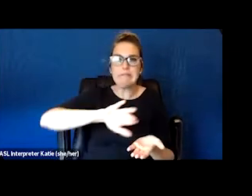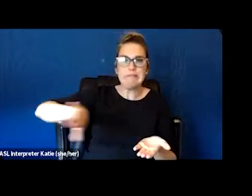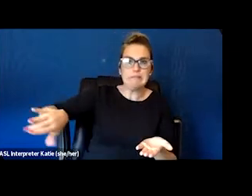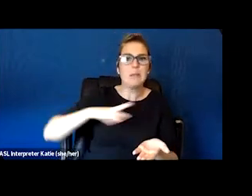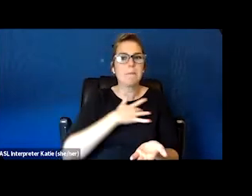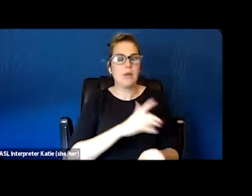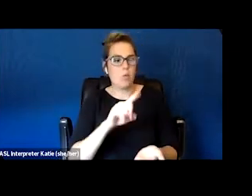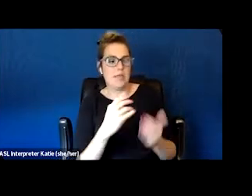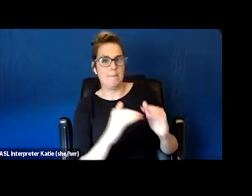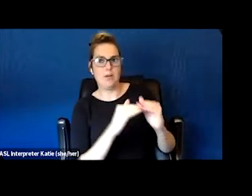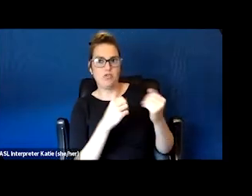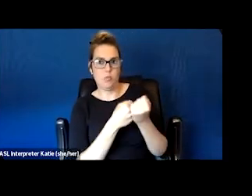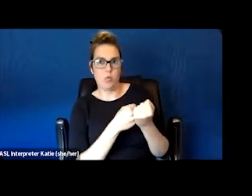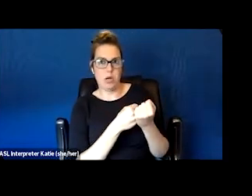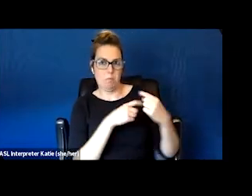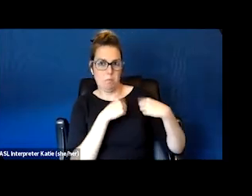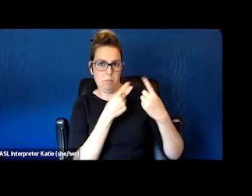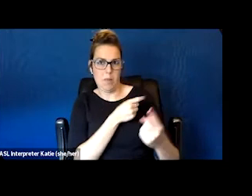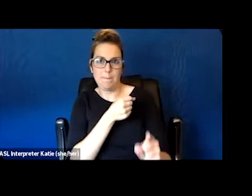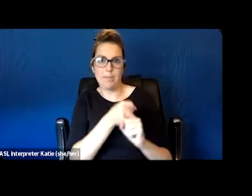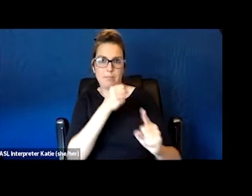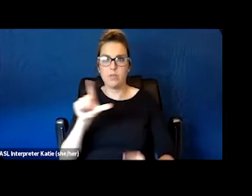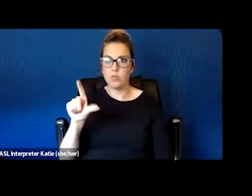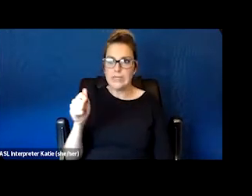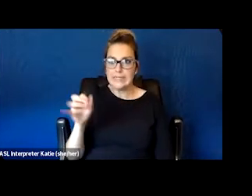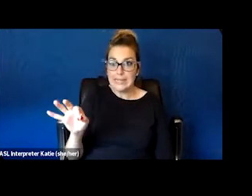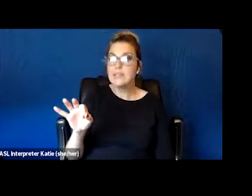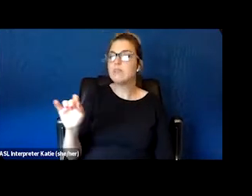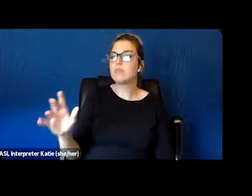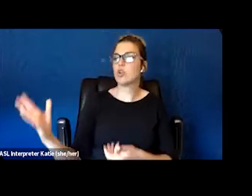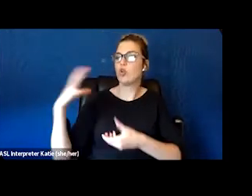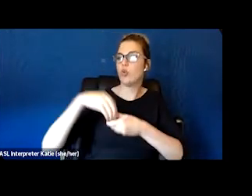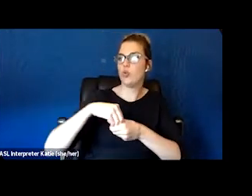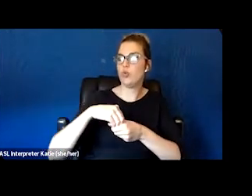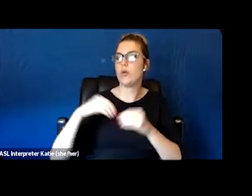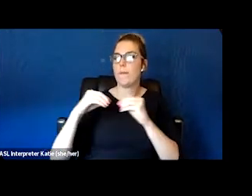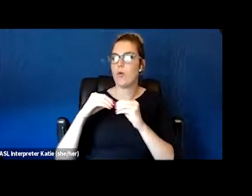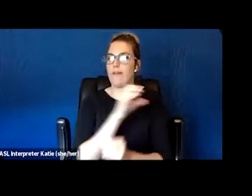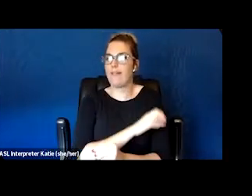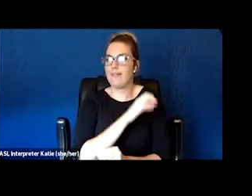So this was kind of the first time that we were able to implement that clinical support to our outreach model.